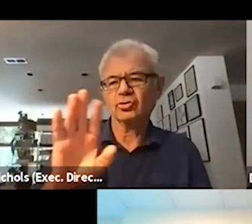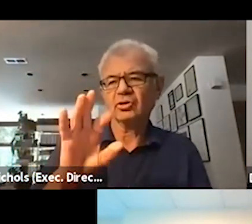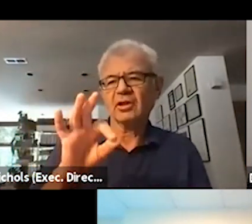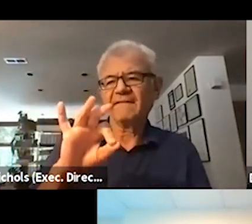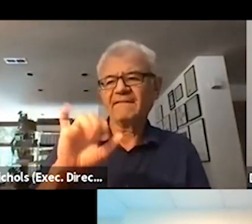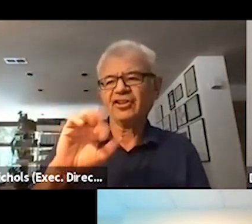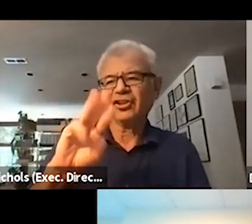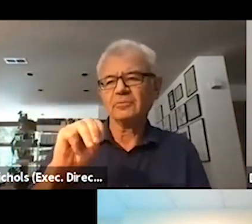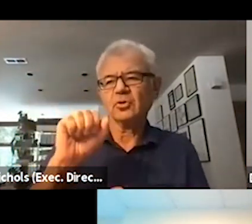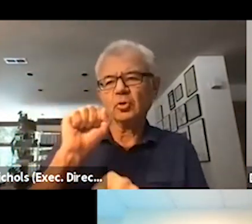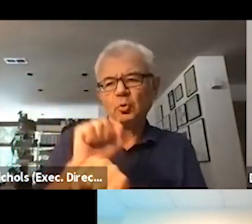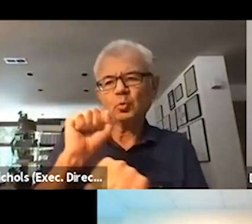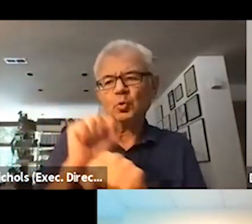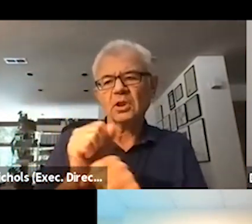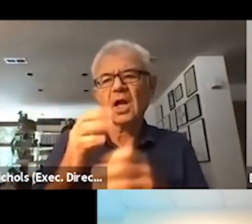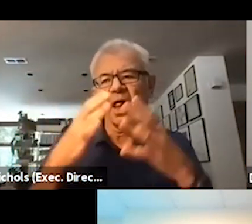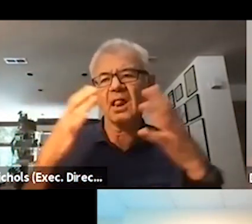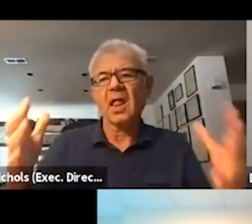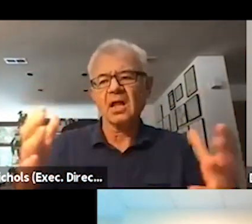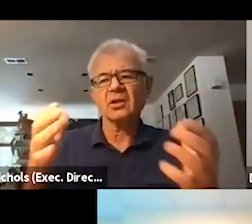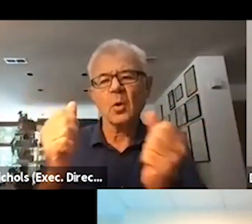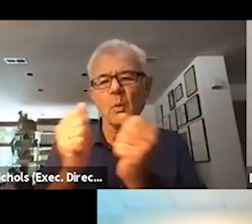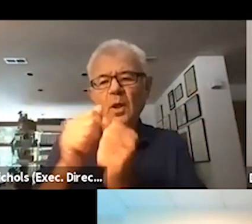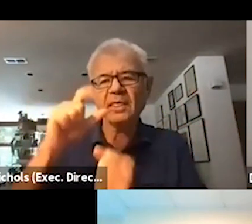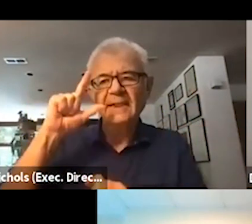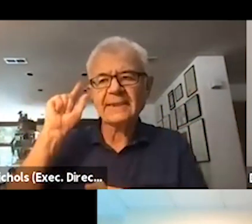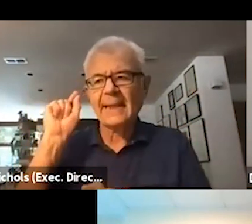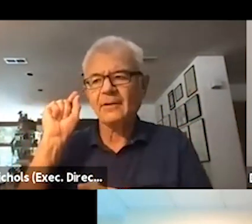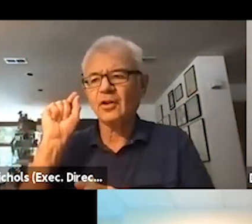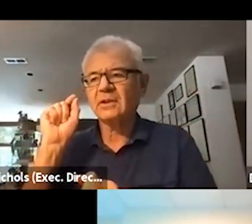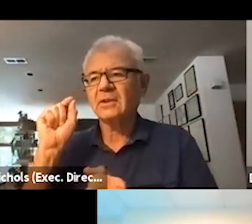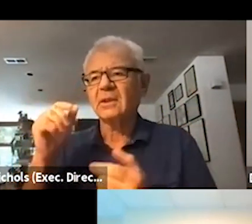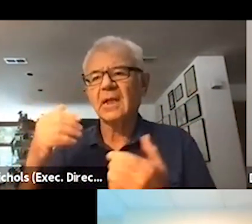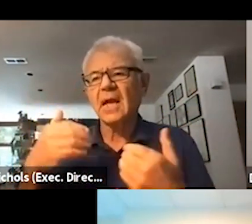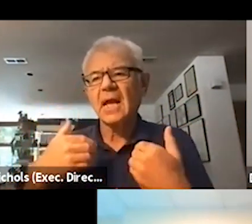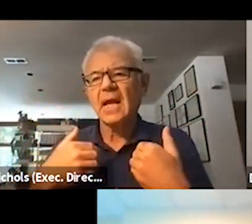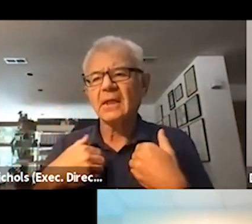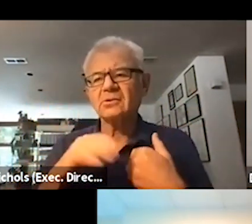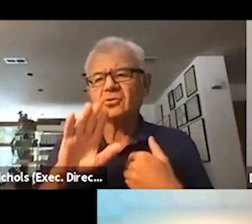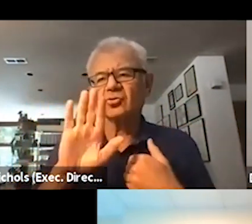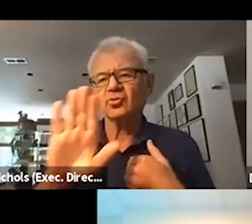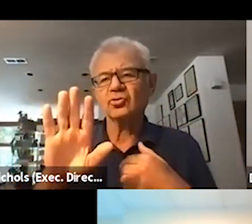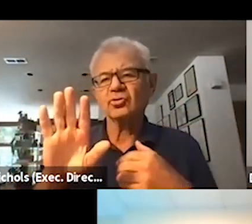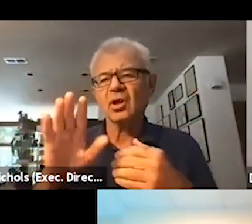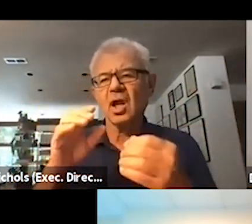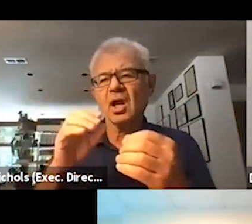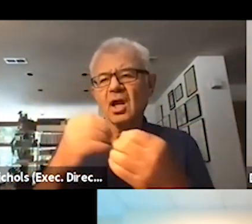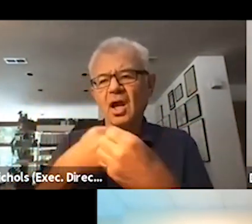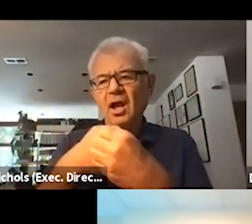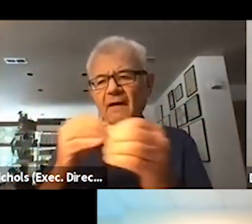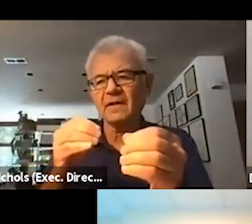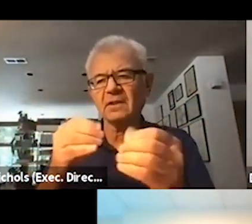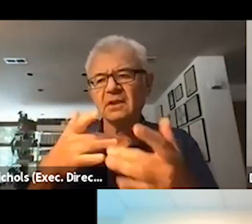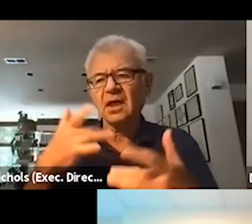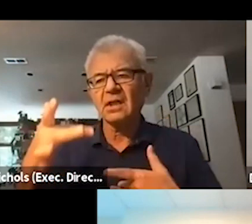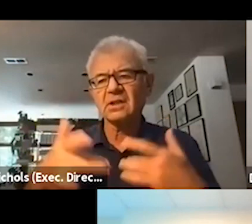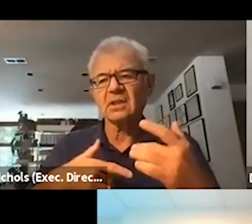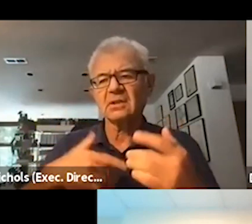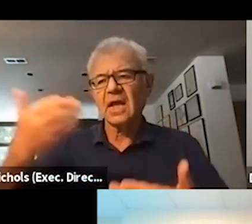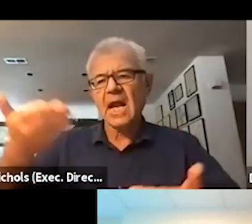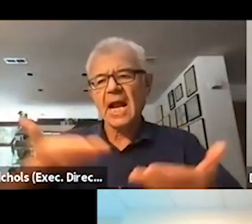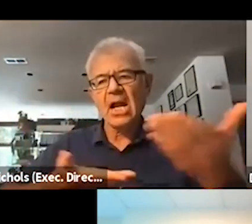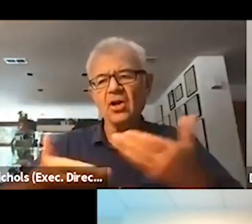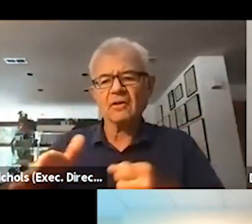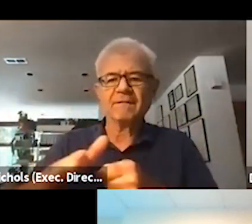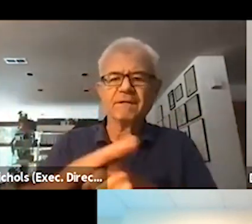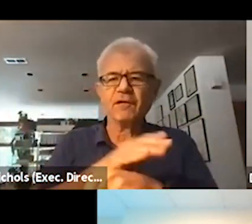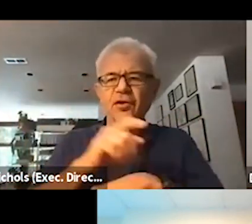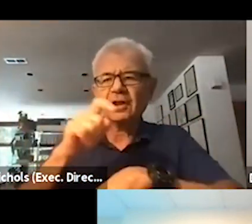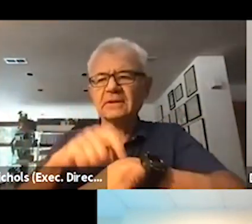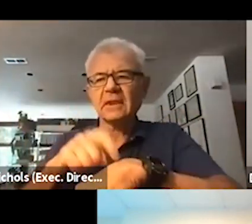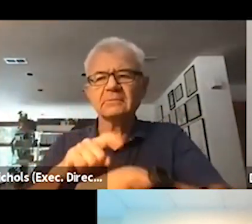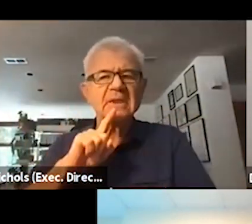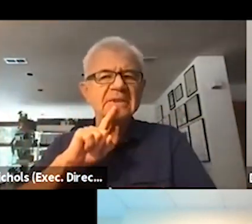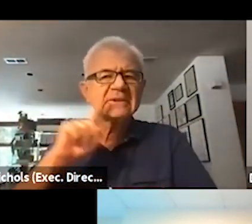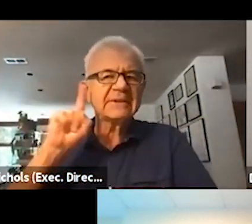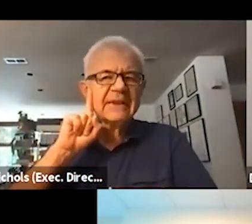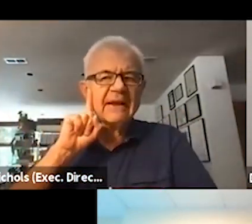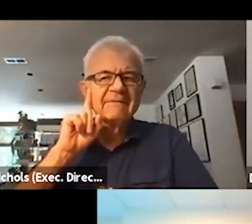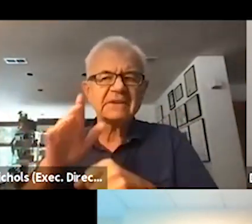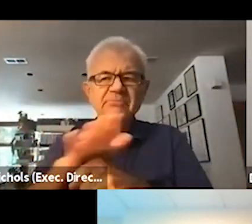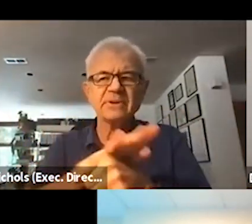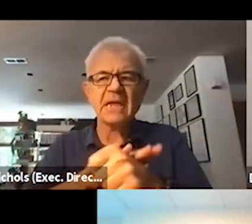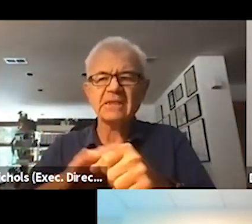And it says: Since your firm worked a lot with Gallaudet, has your office hired any